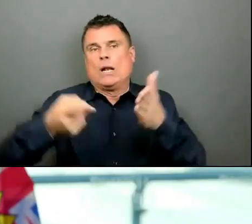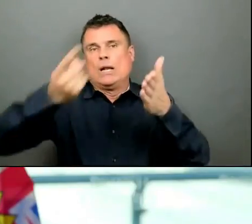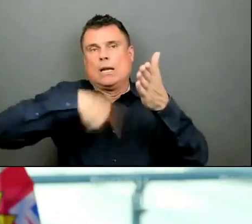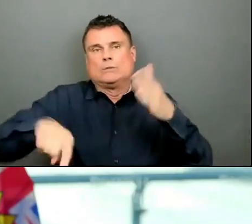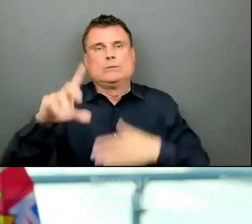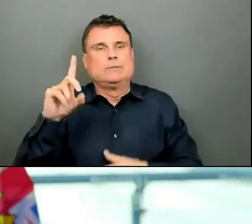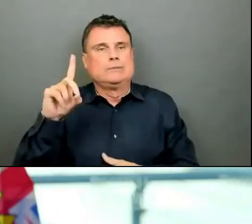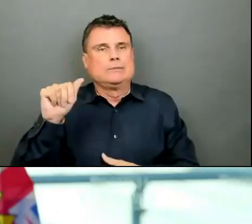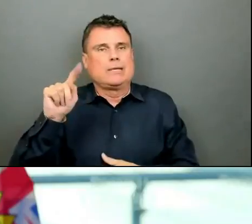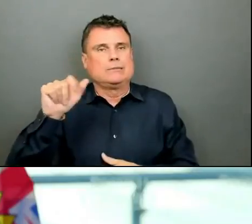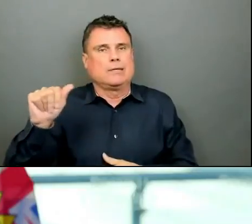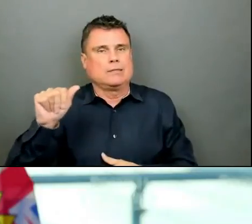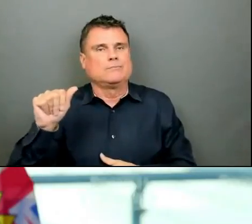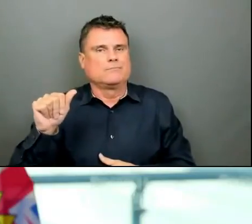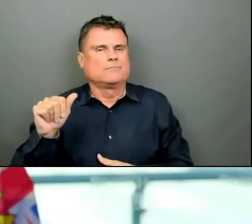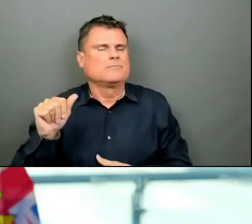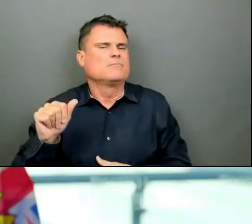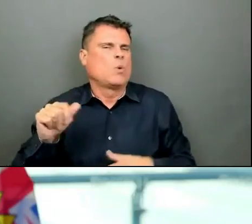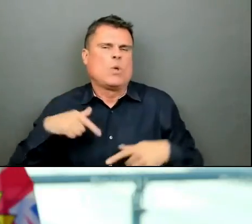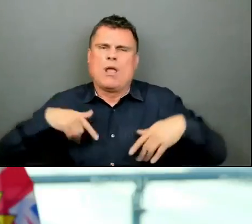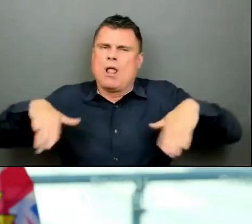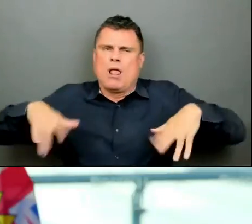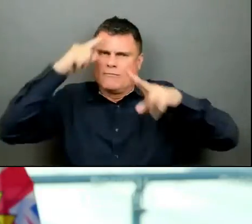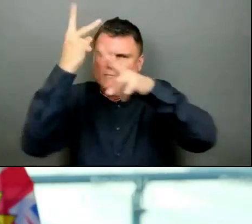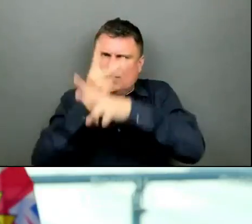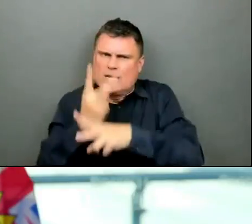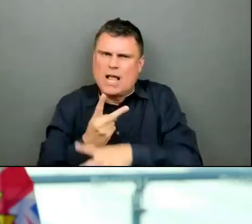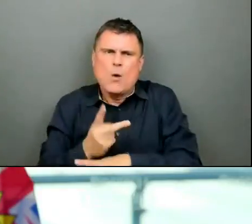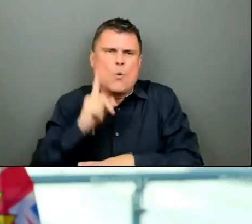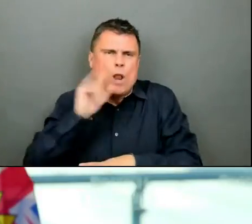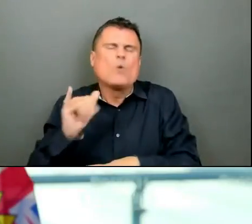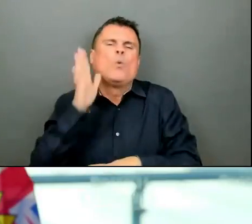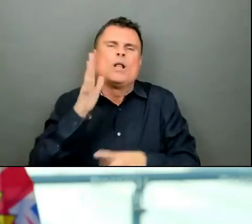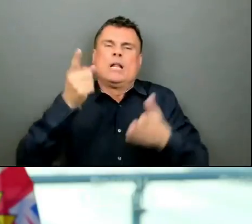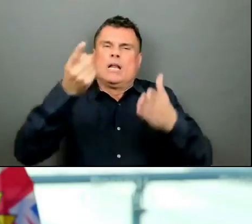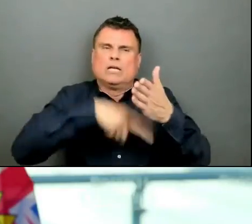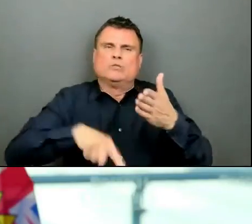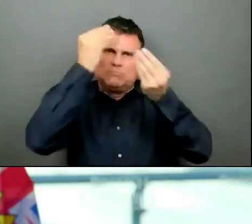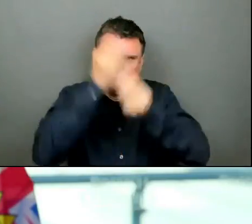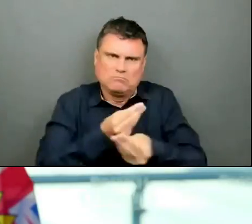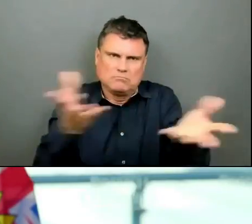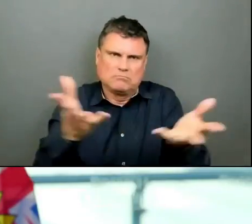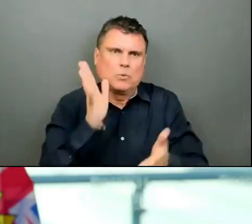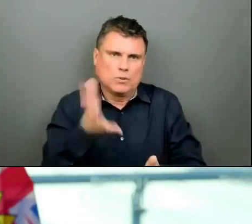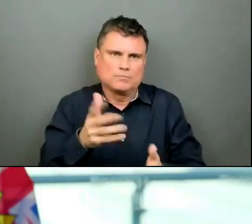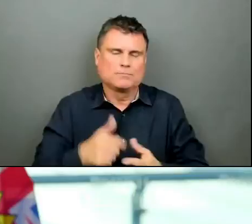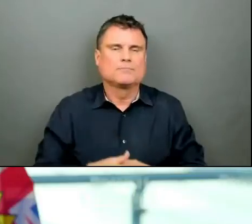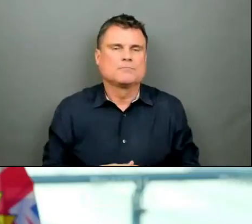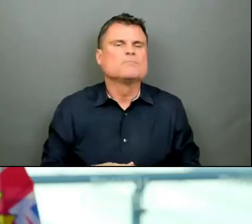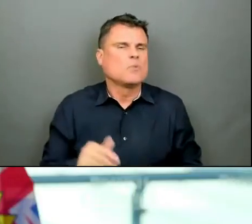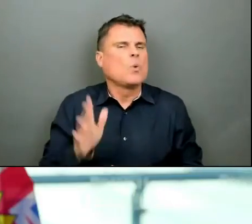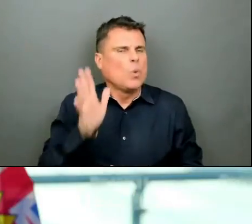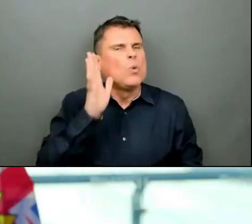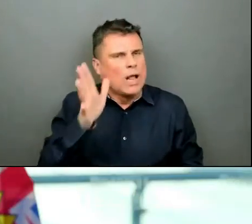look like yet. But we need to move in that direction so that surveillance tells us more